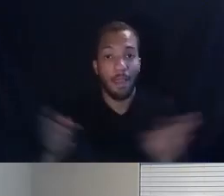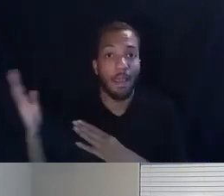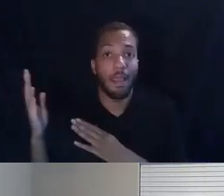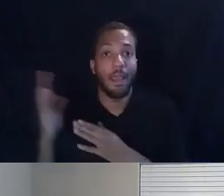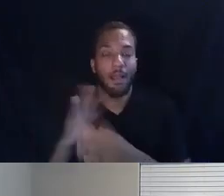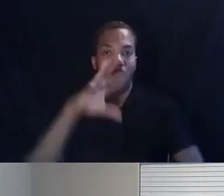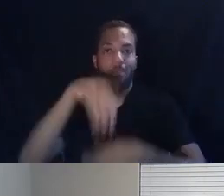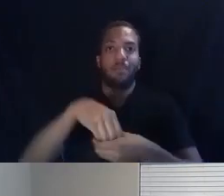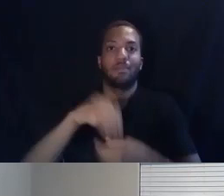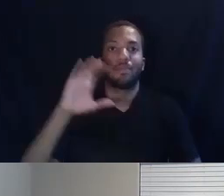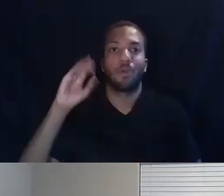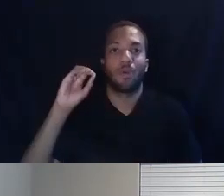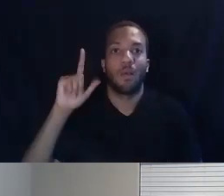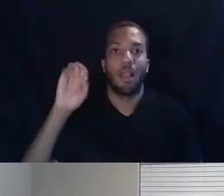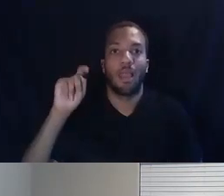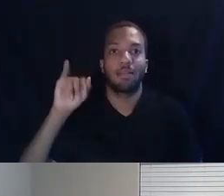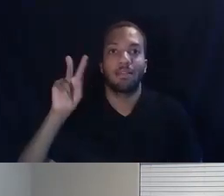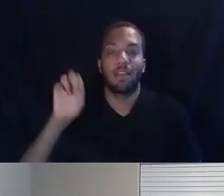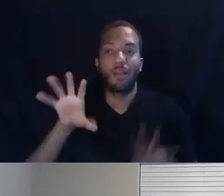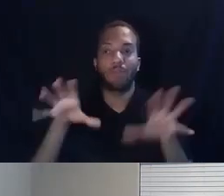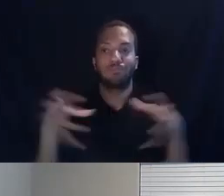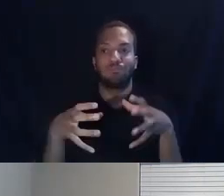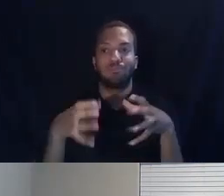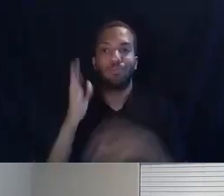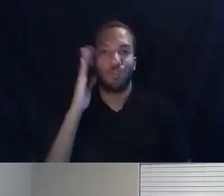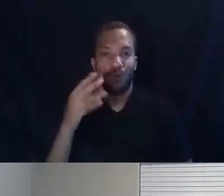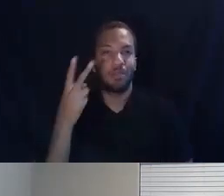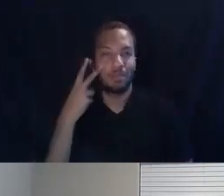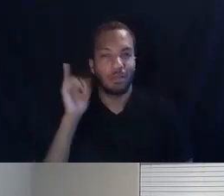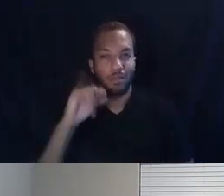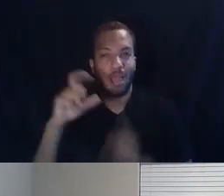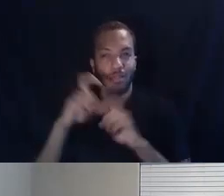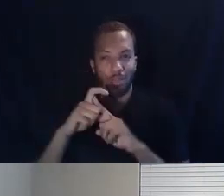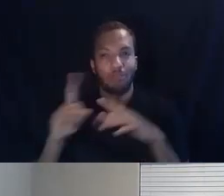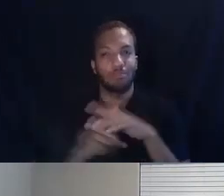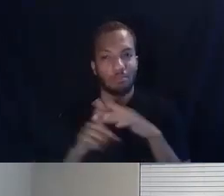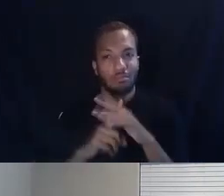So you'll hear that term being used when I talk about Health Share, the collective.